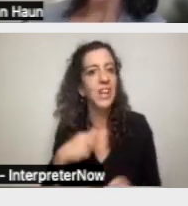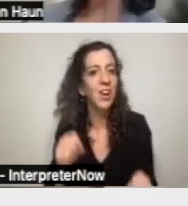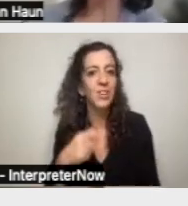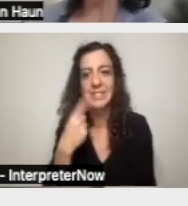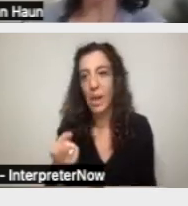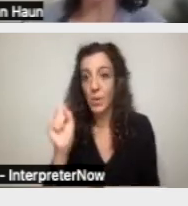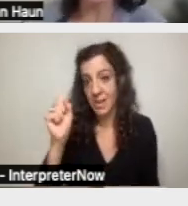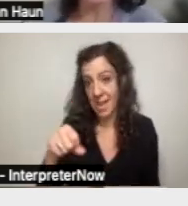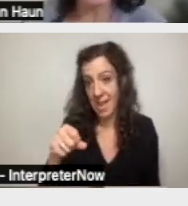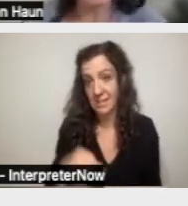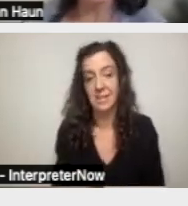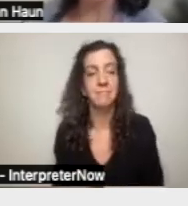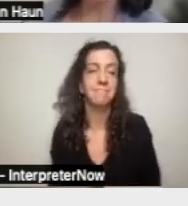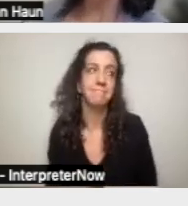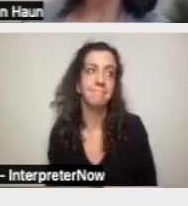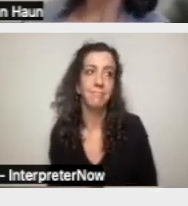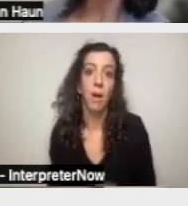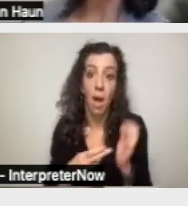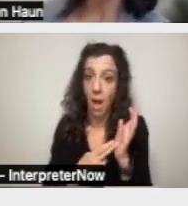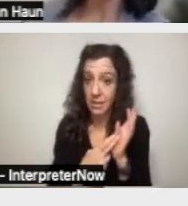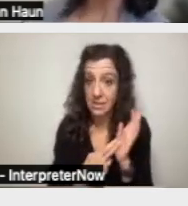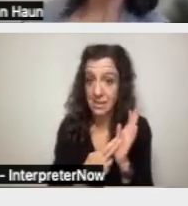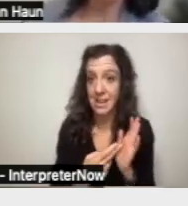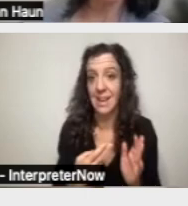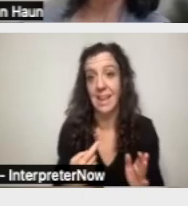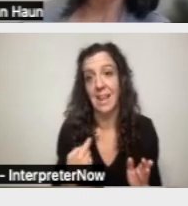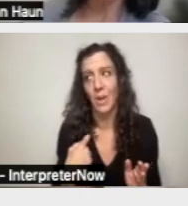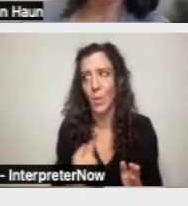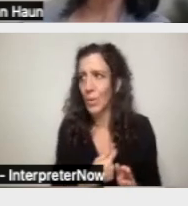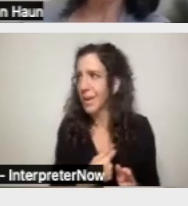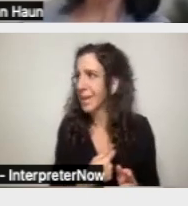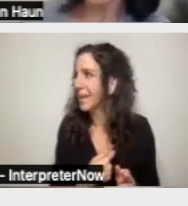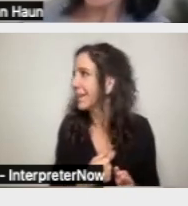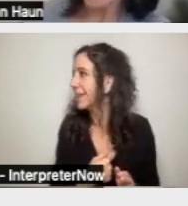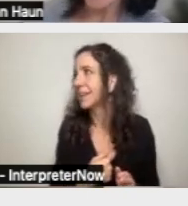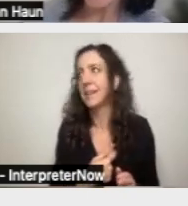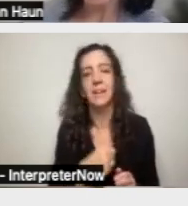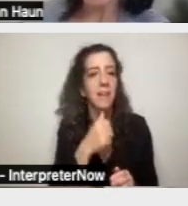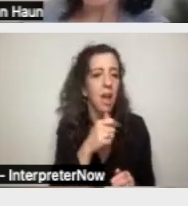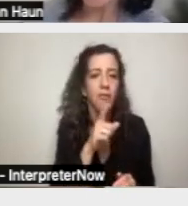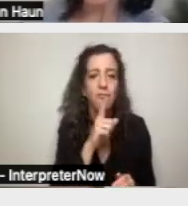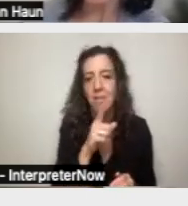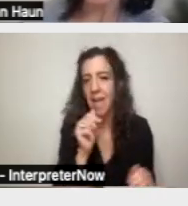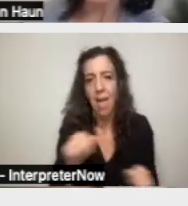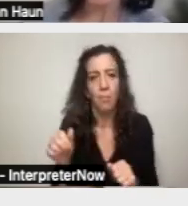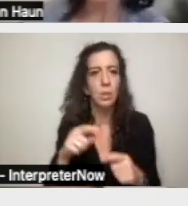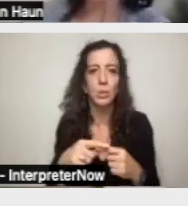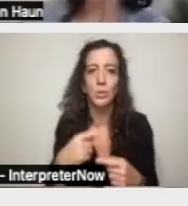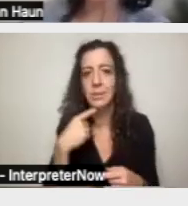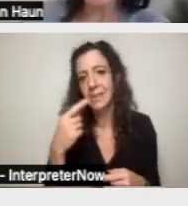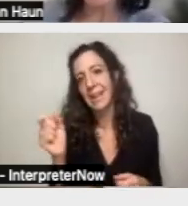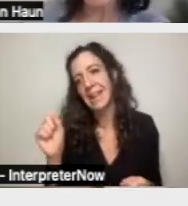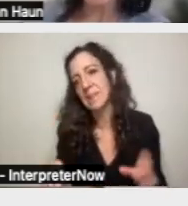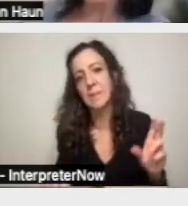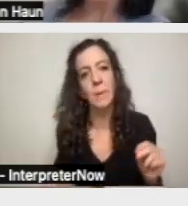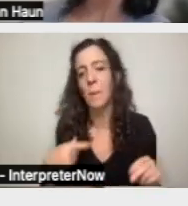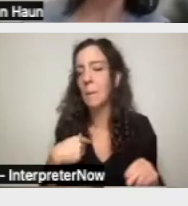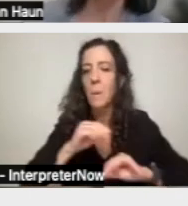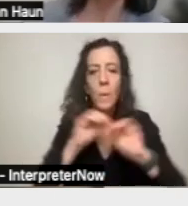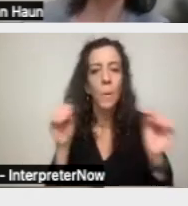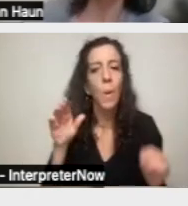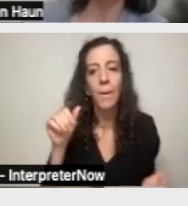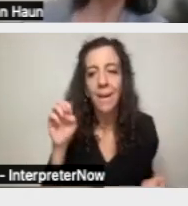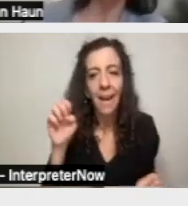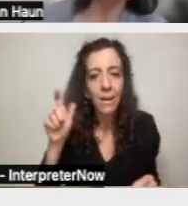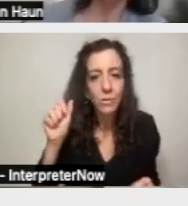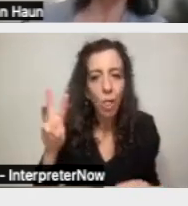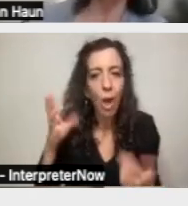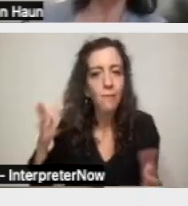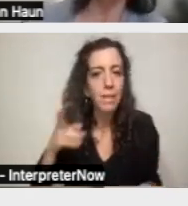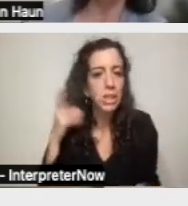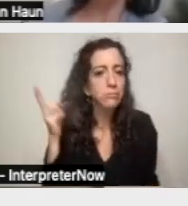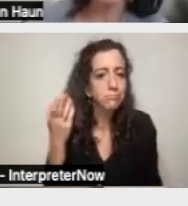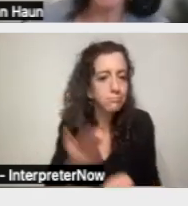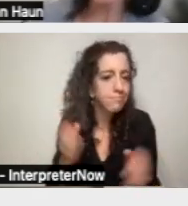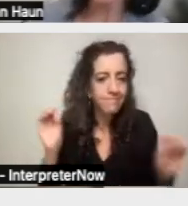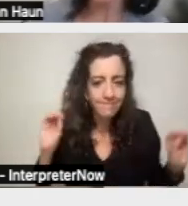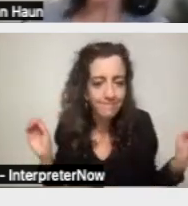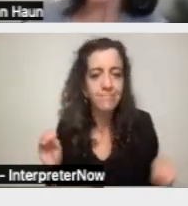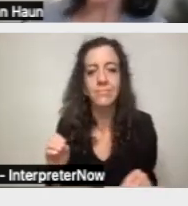To be honest, we don't really know, I can't point to case law or administrative law decisions